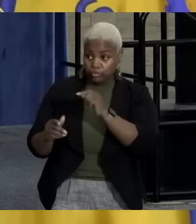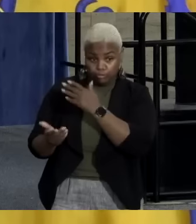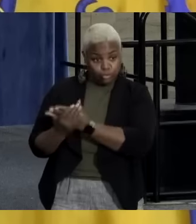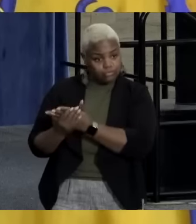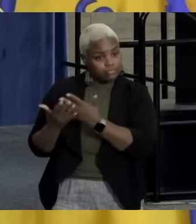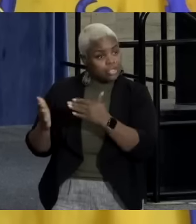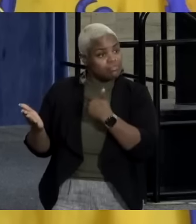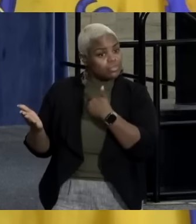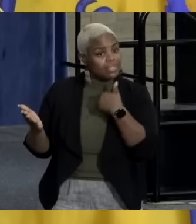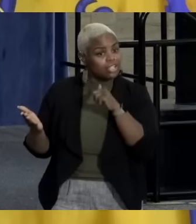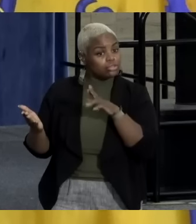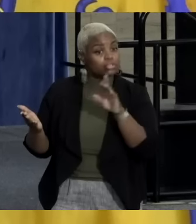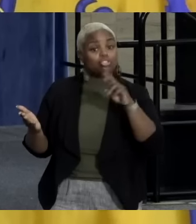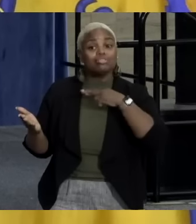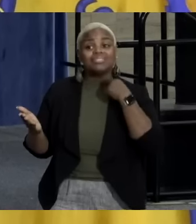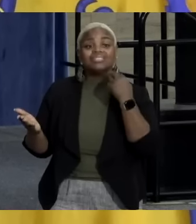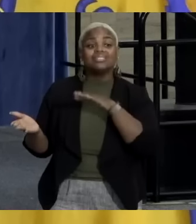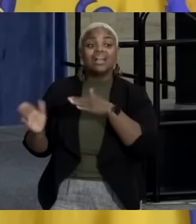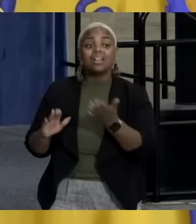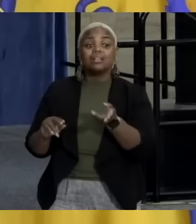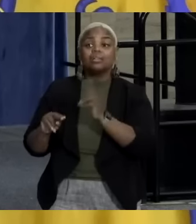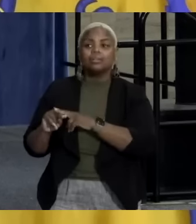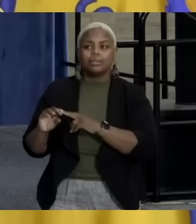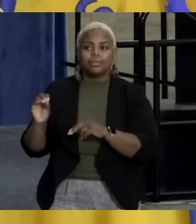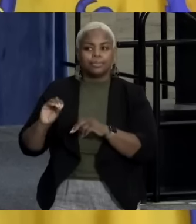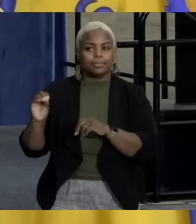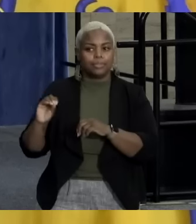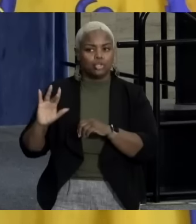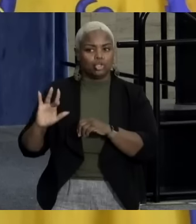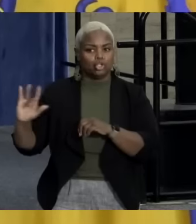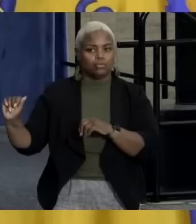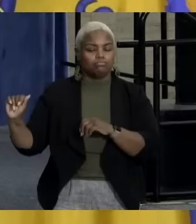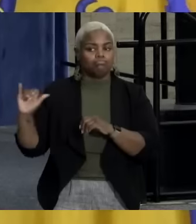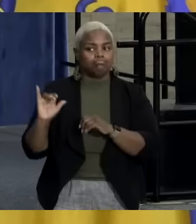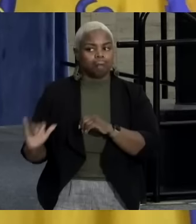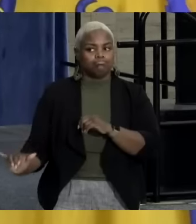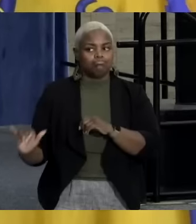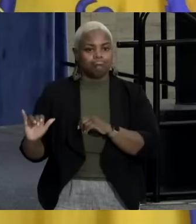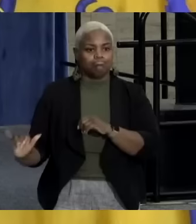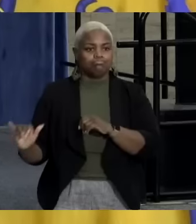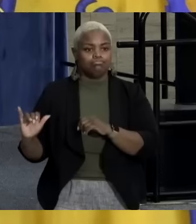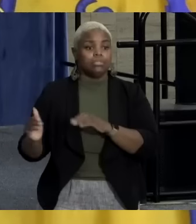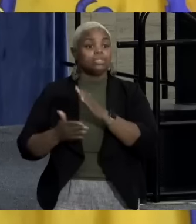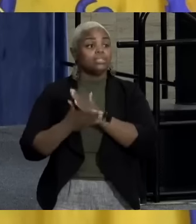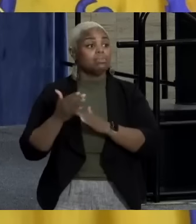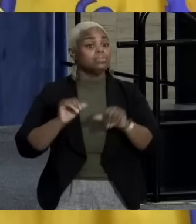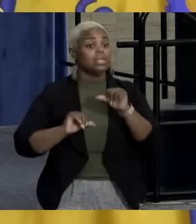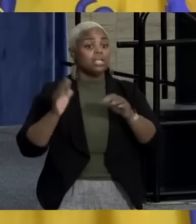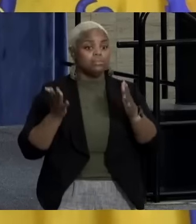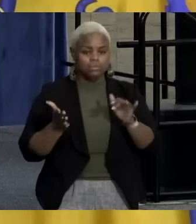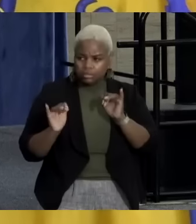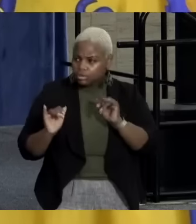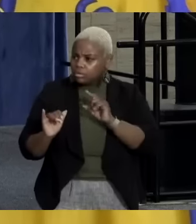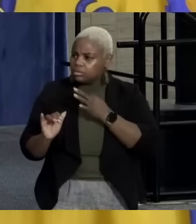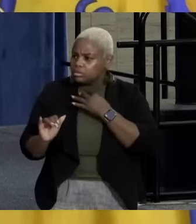mortality. In talking to some of the scientists involved, in my curiosity as a cancer surgeon